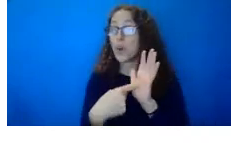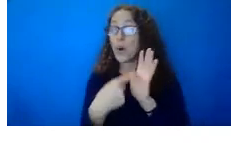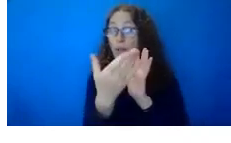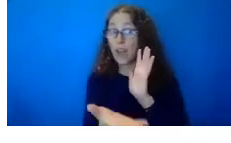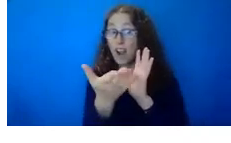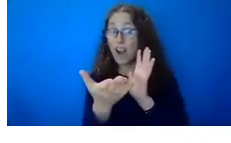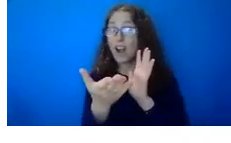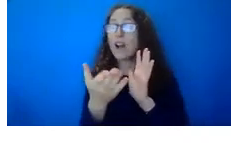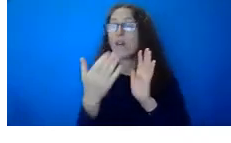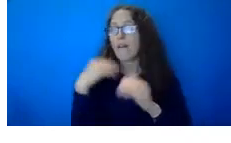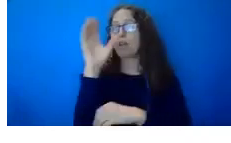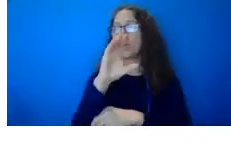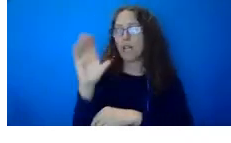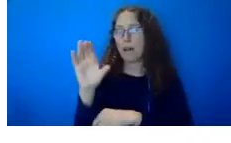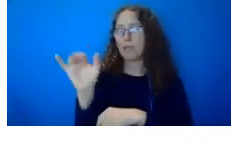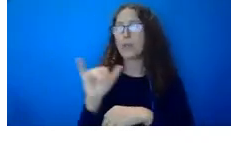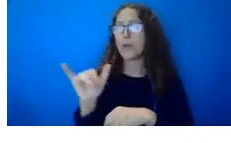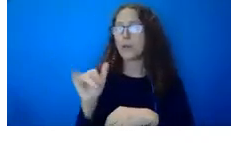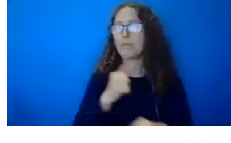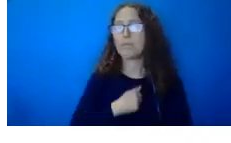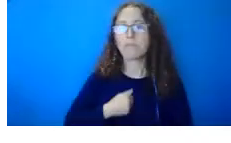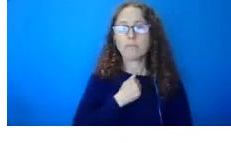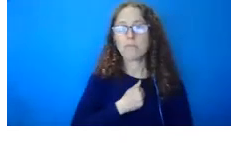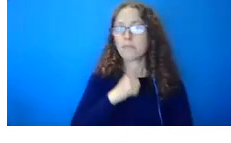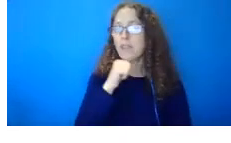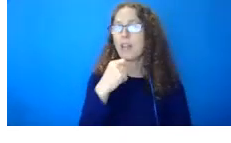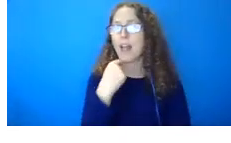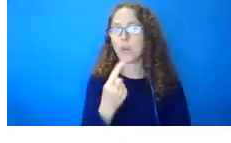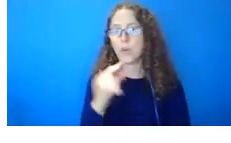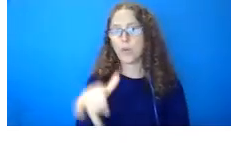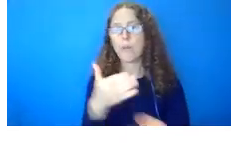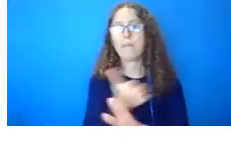HERE AS WELL. WE WILL BE MONITORING